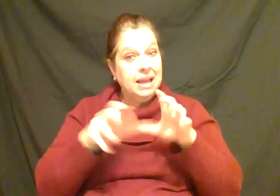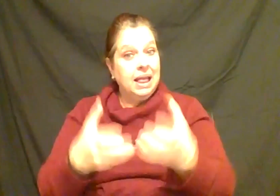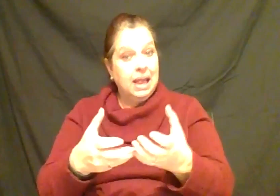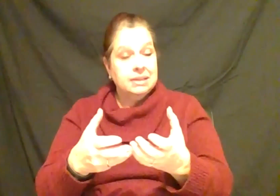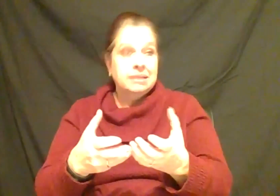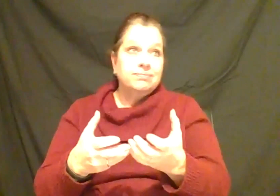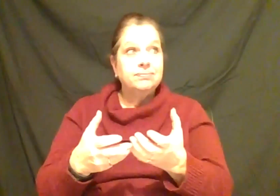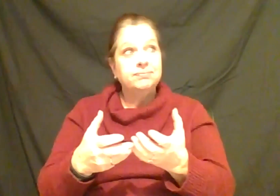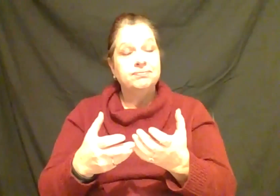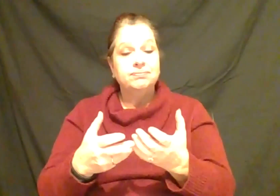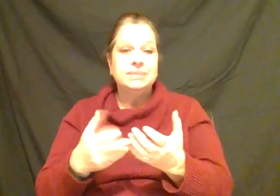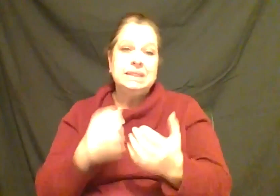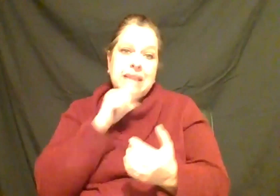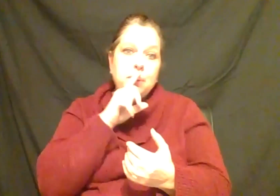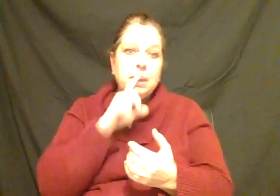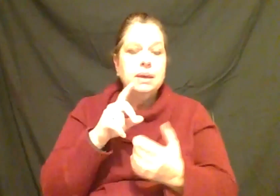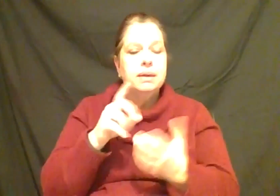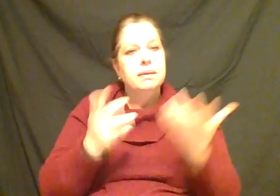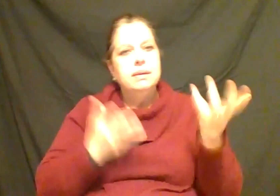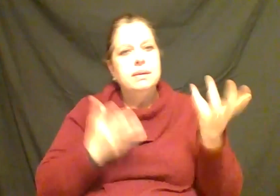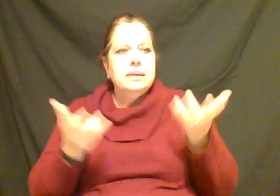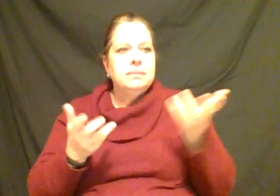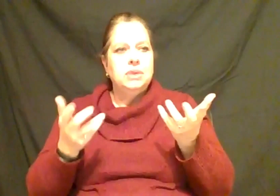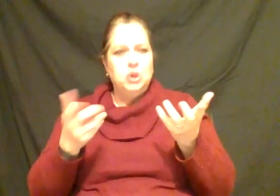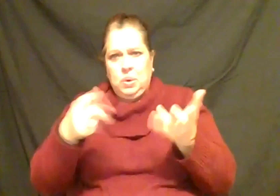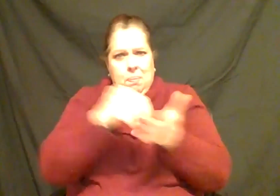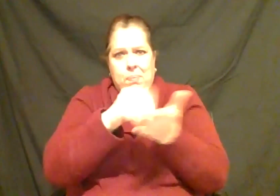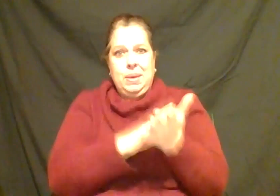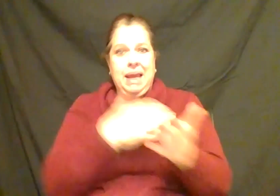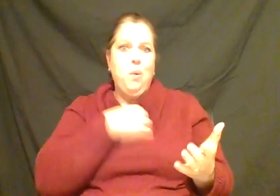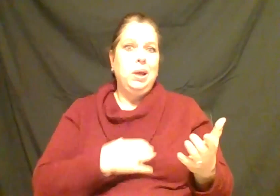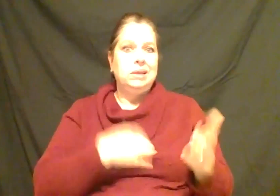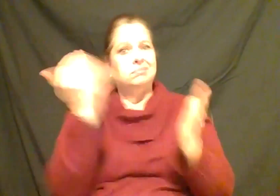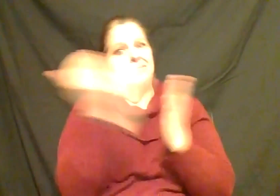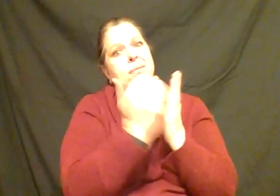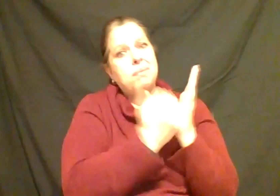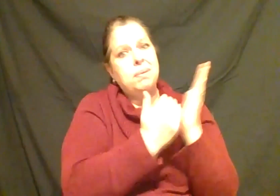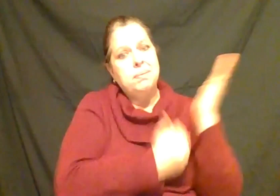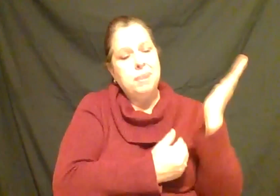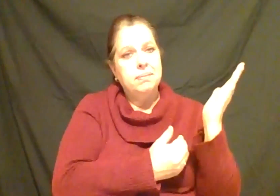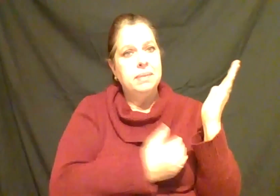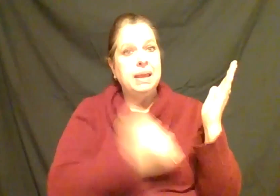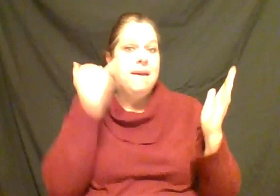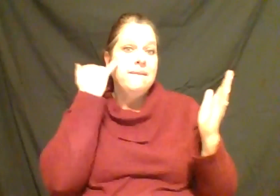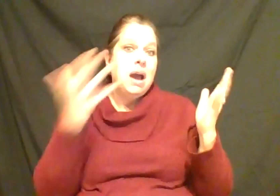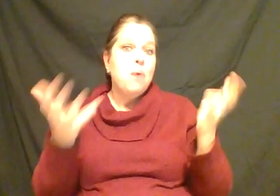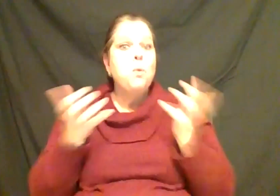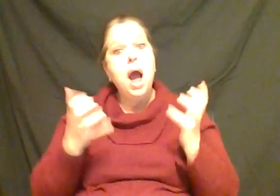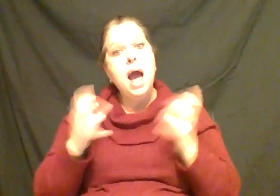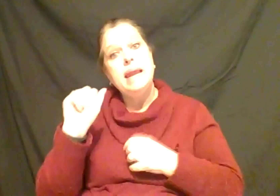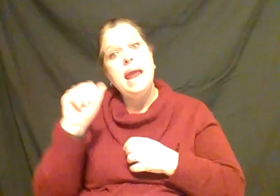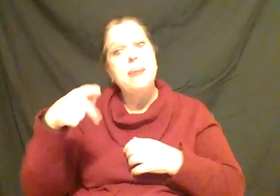moot point because again everyone's able to put down their wishes so if i want ap english 12 and